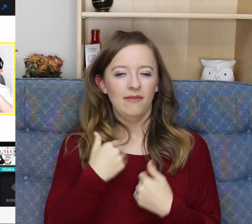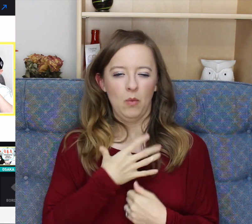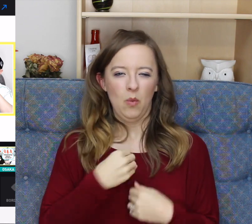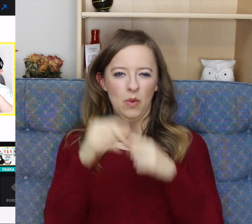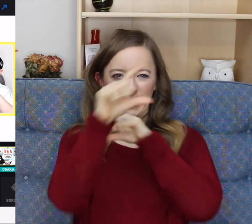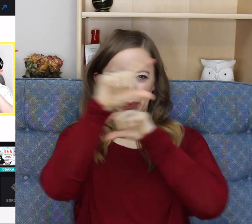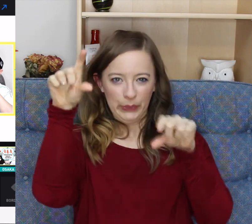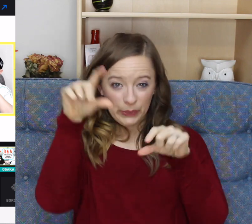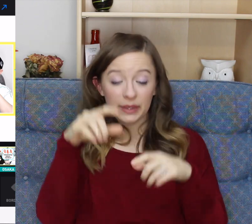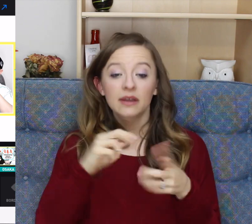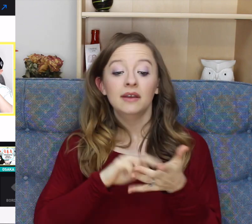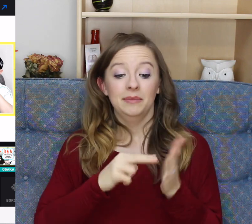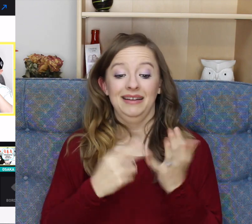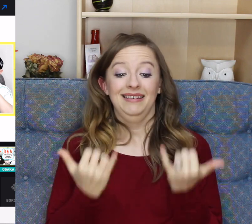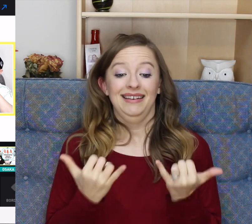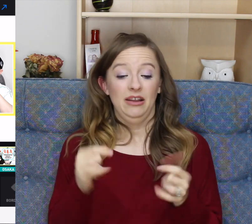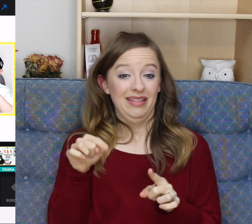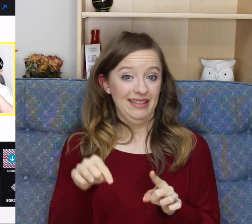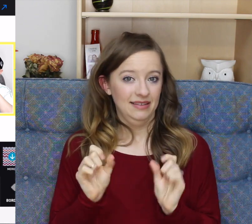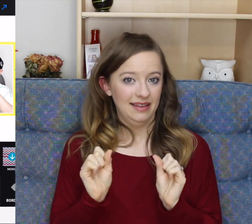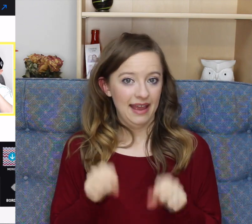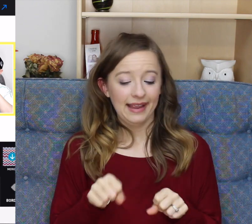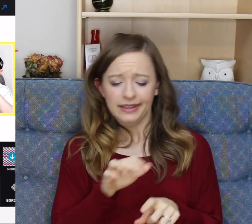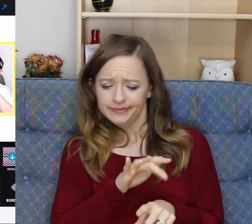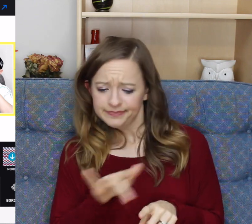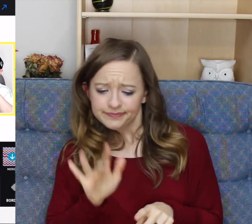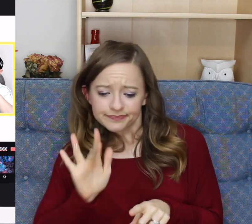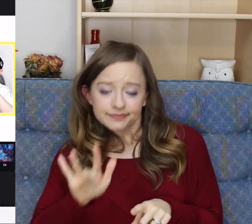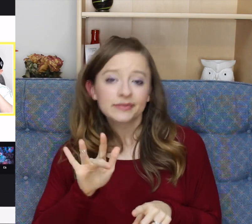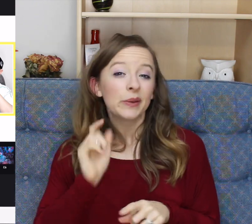you'll have patches of white border. So with this, I can take it and I can